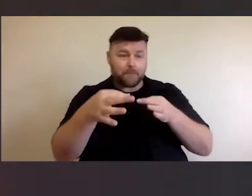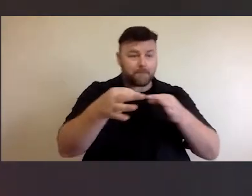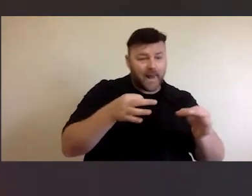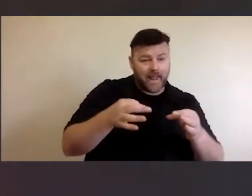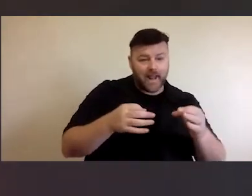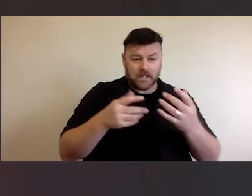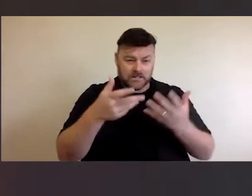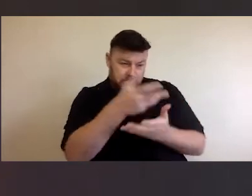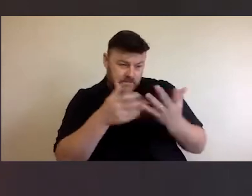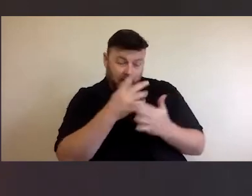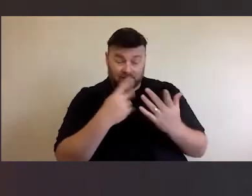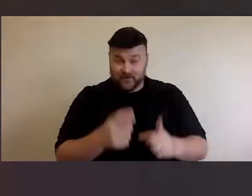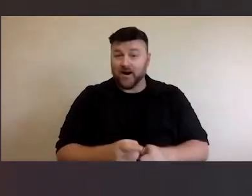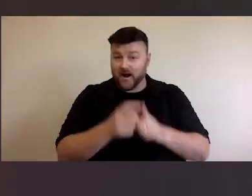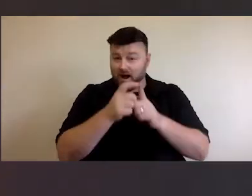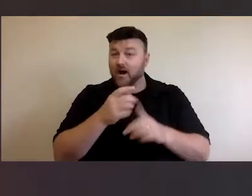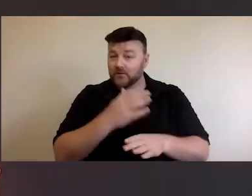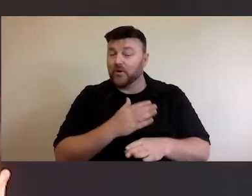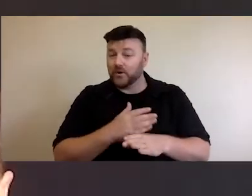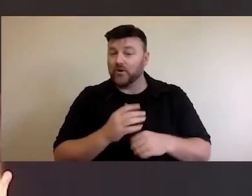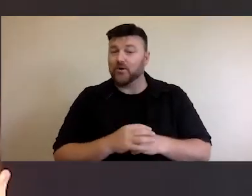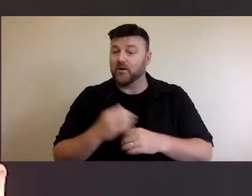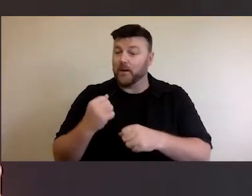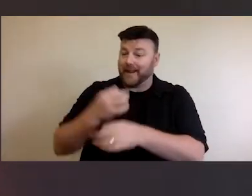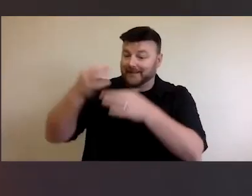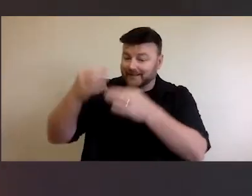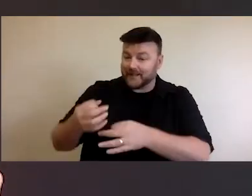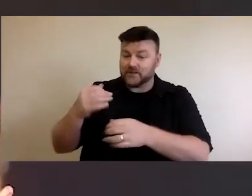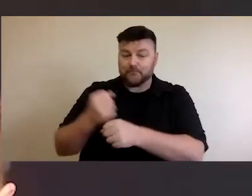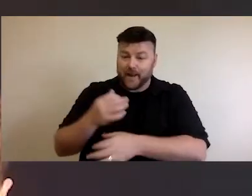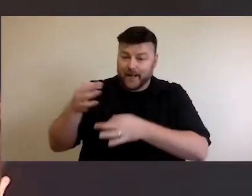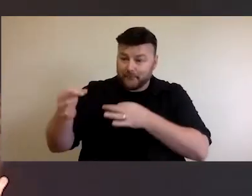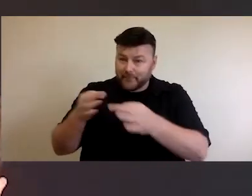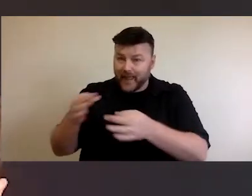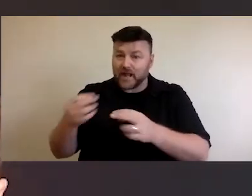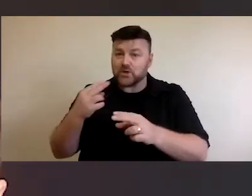work. Making plans and the right decisions for these uncertain times